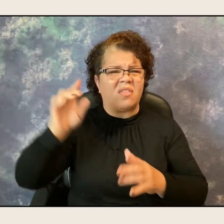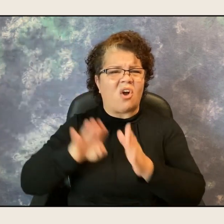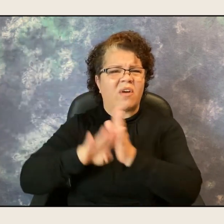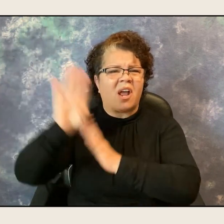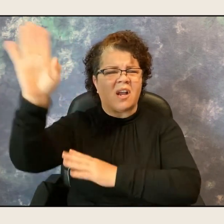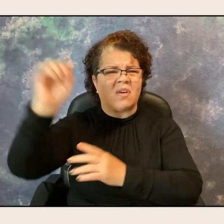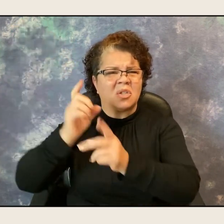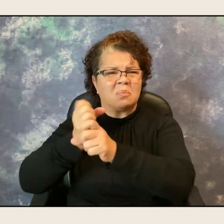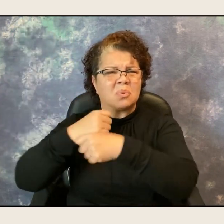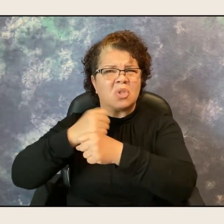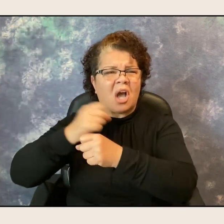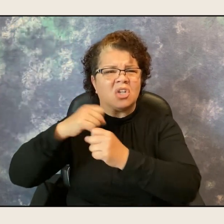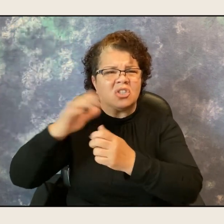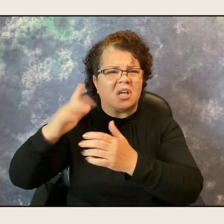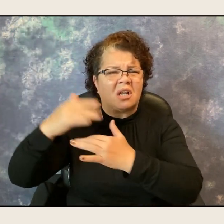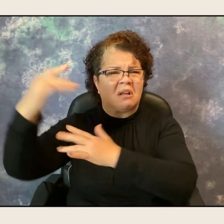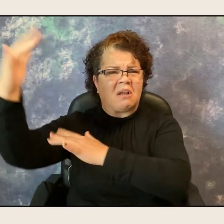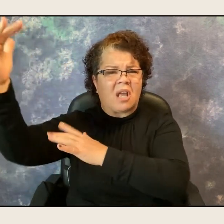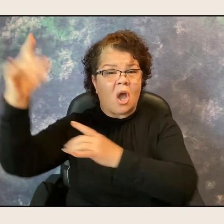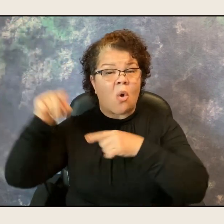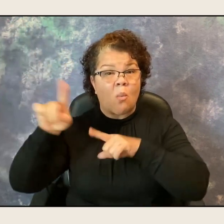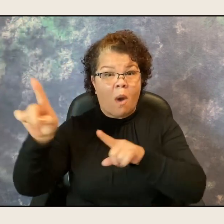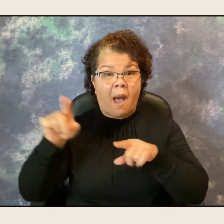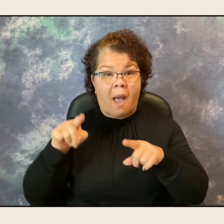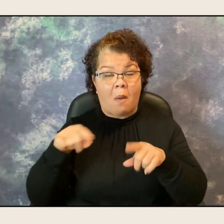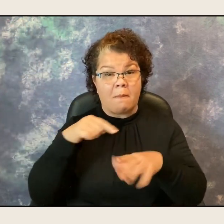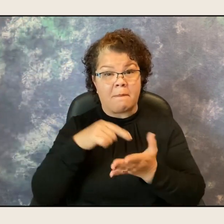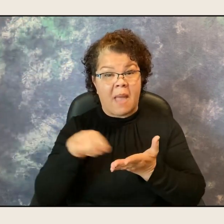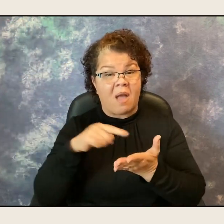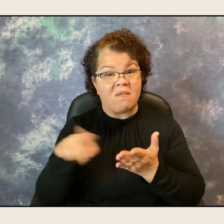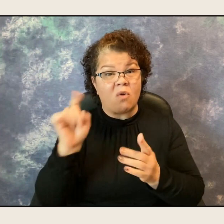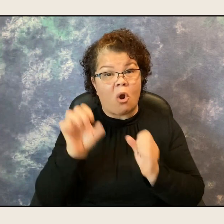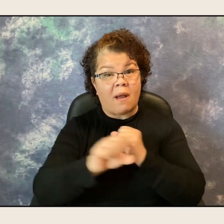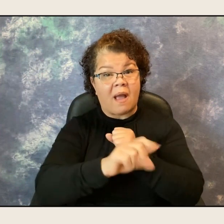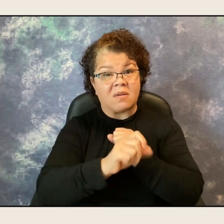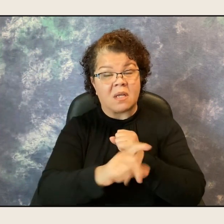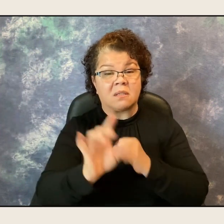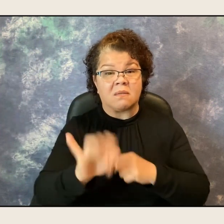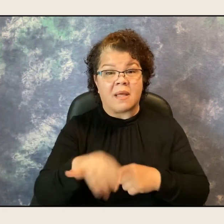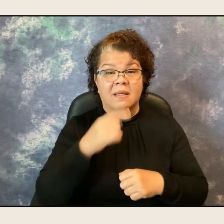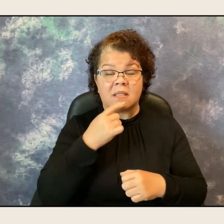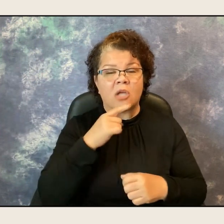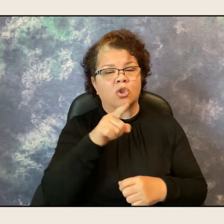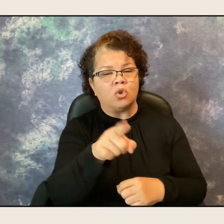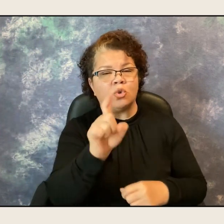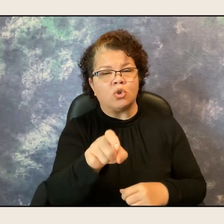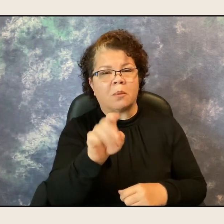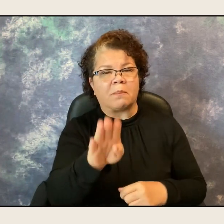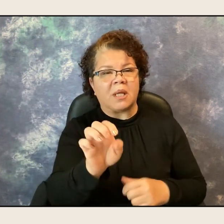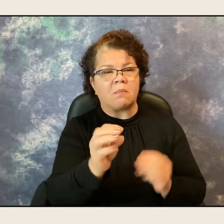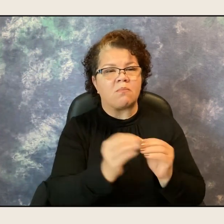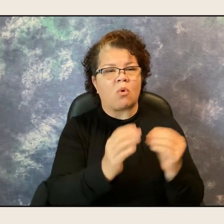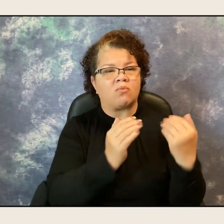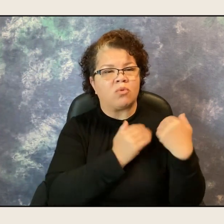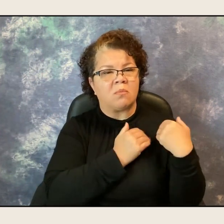while paying for the advertisements that say you should be more responsible, while they continue to do what they do.